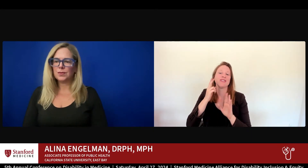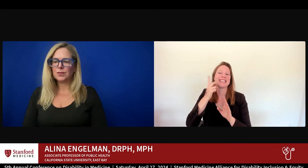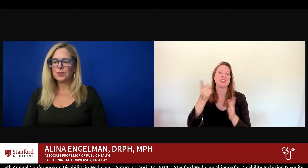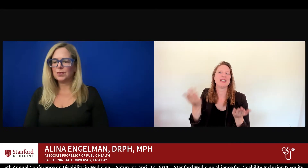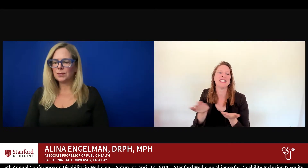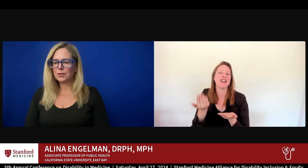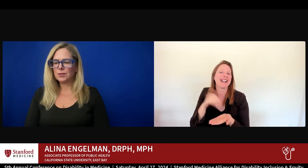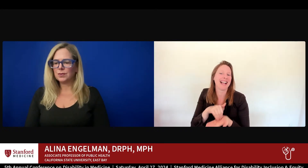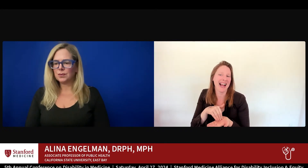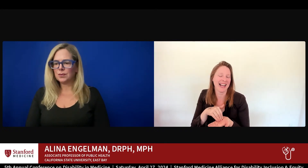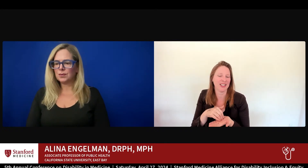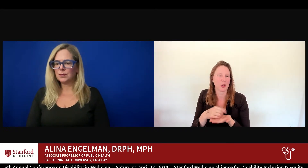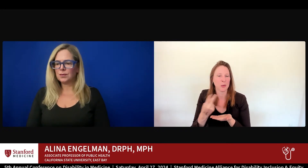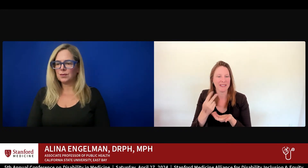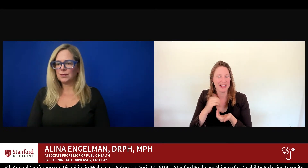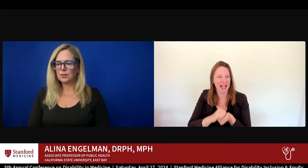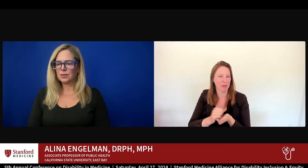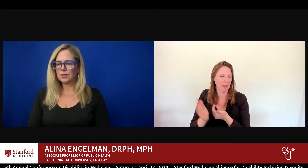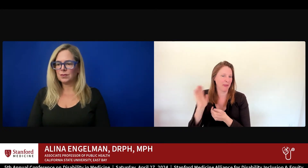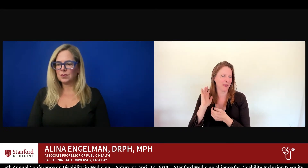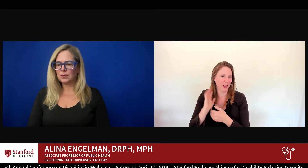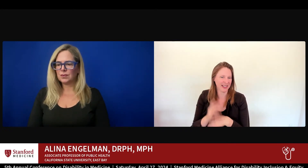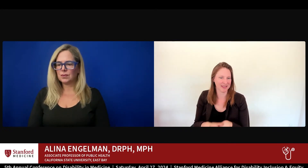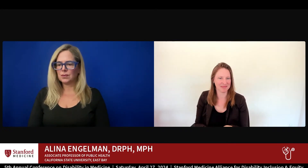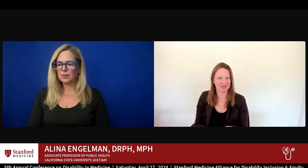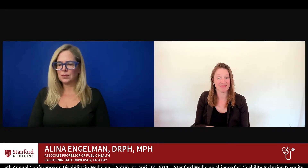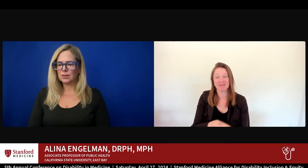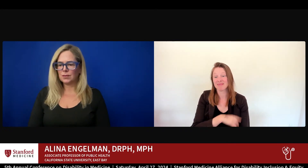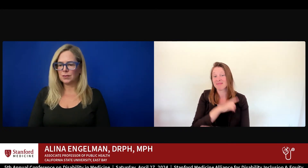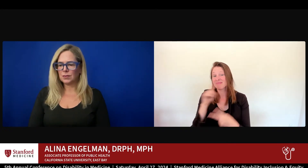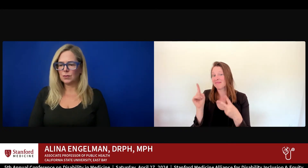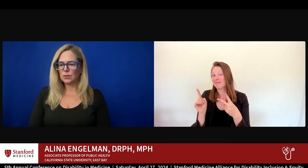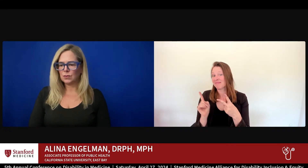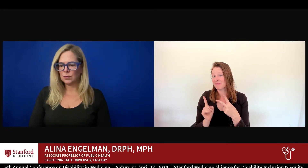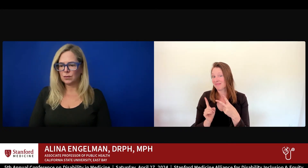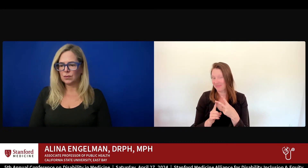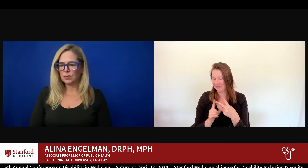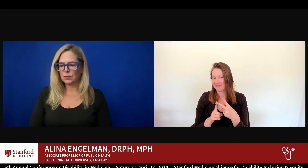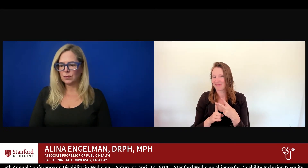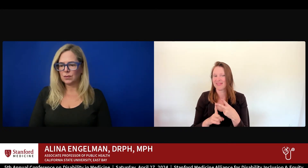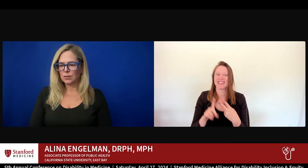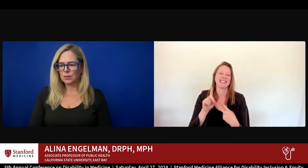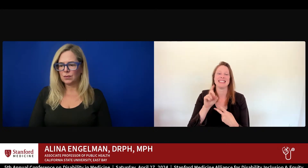Accessibility, Inclusion, and Action in Medical Education. And also we have collaborated before.